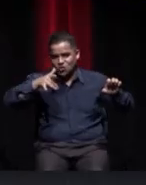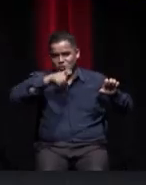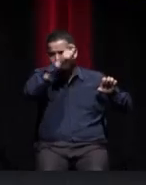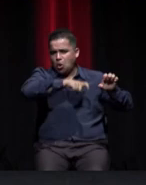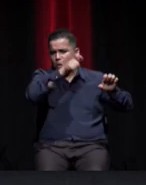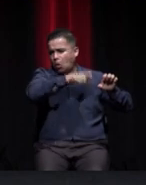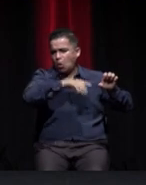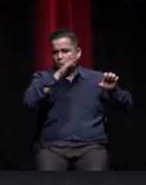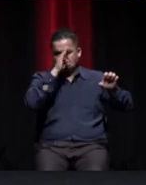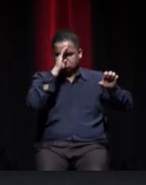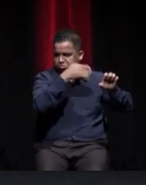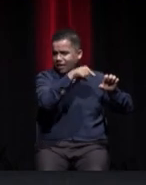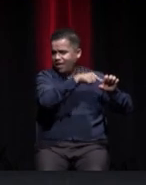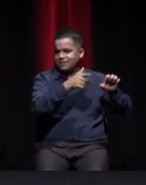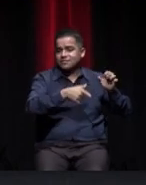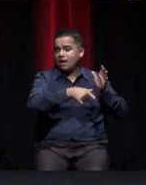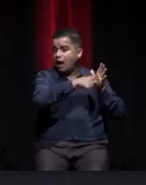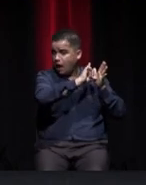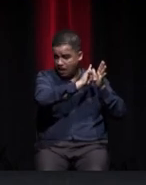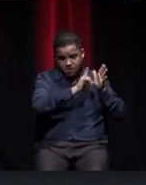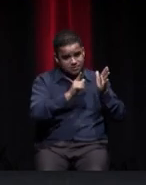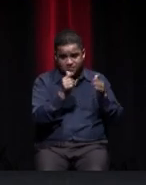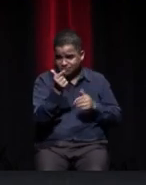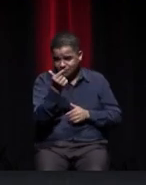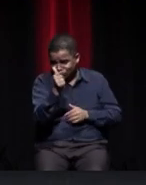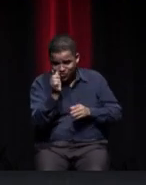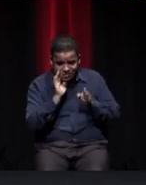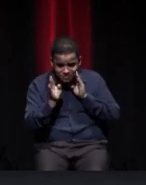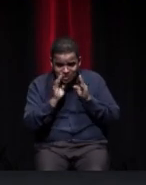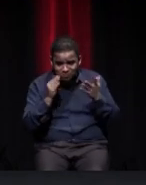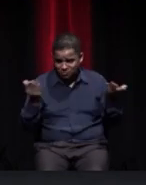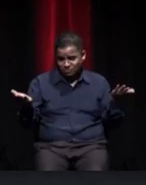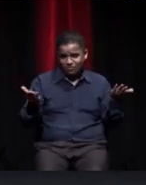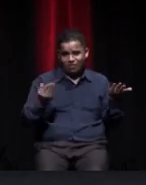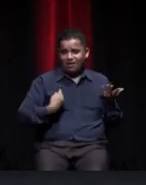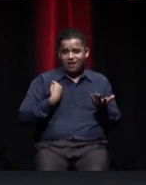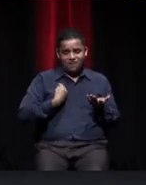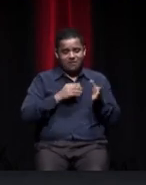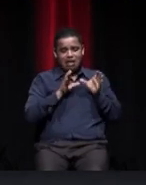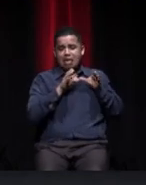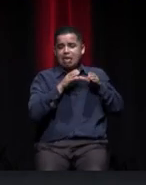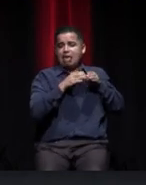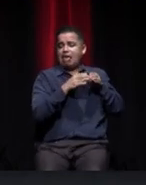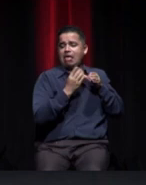This was long before Facebook. She lived in a bubble where I enrolled her, you see...